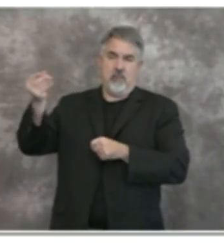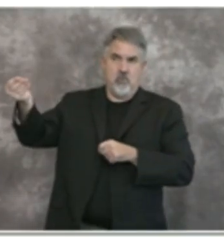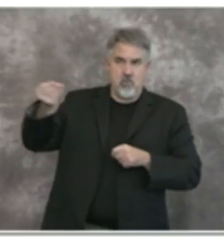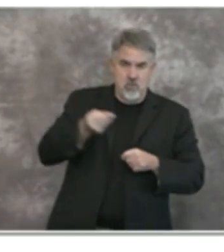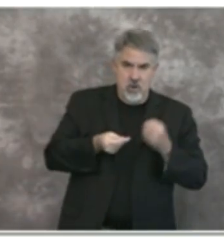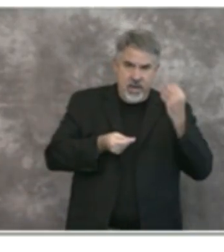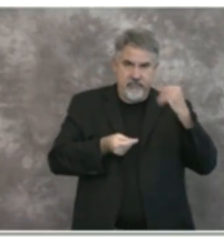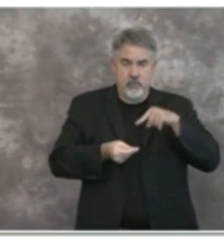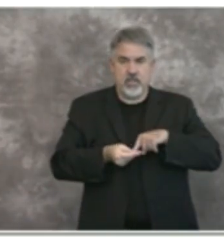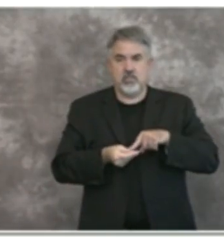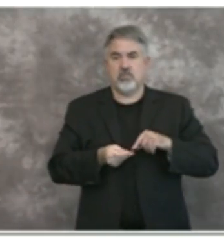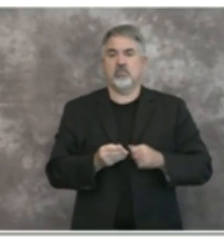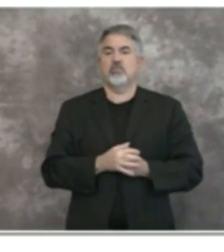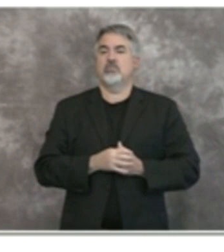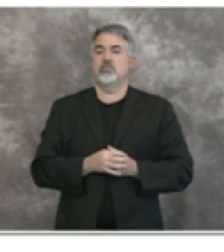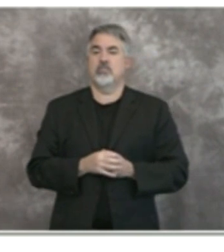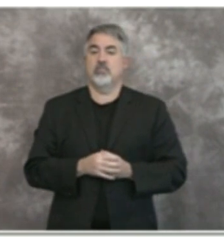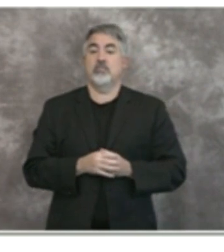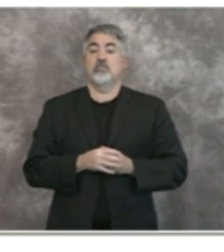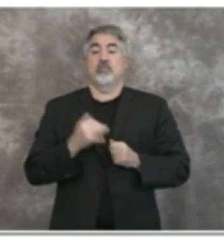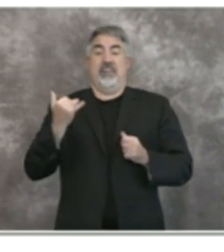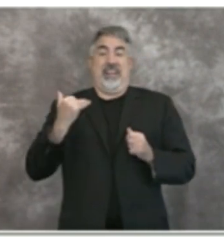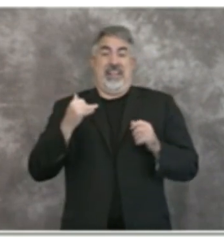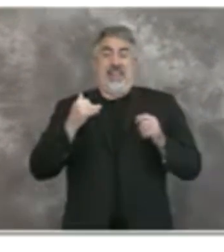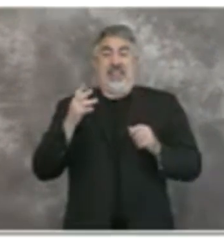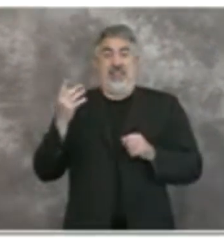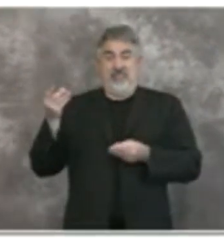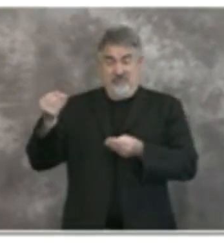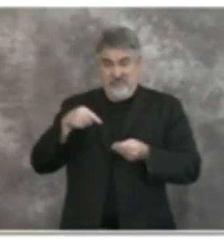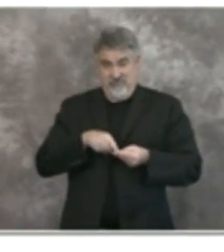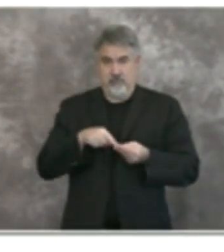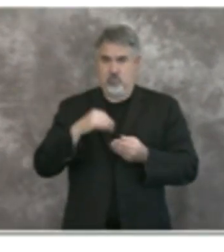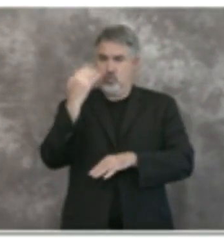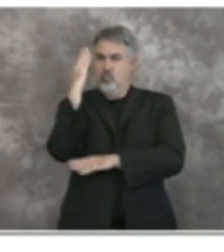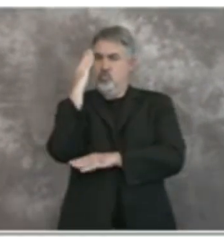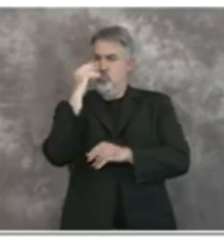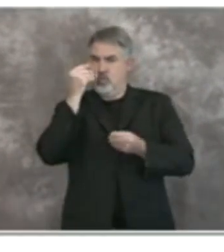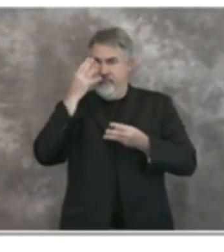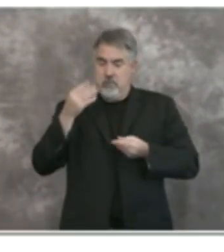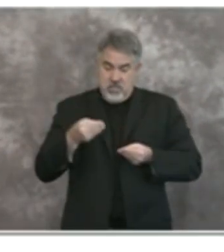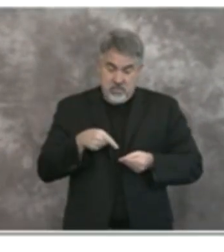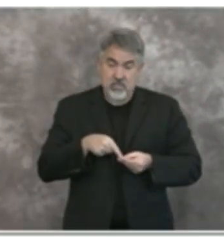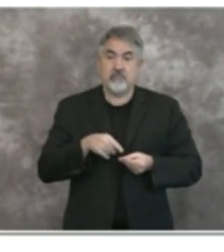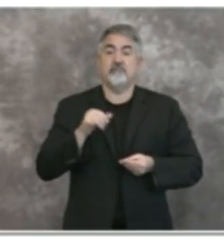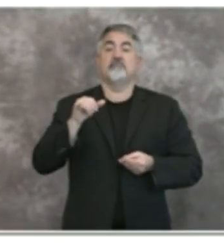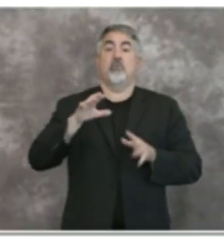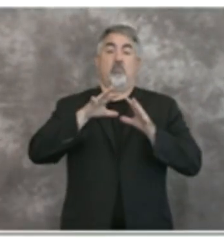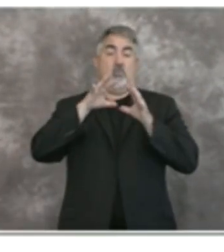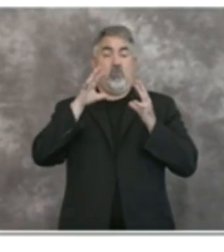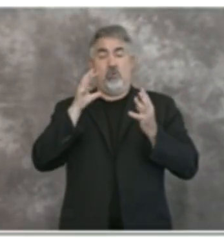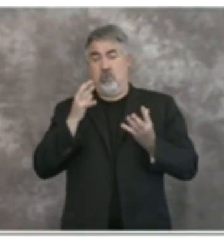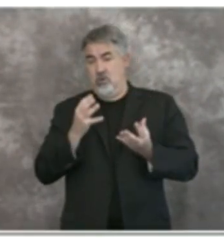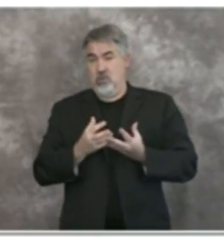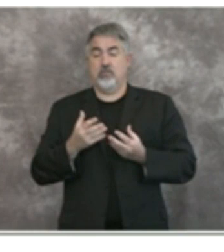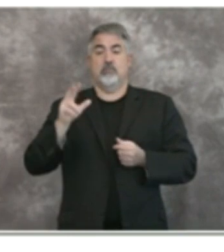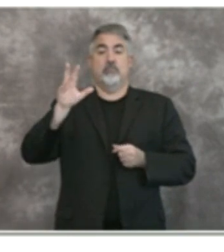THE GLOBAL NATIONAL AND STATE STATISTICS TODAY ARE BASED ON DATA FROM THE JOHNS HOPKINS DASHBOARD AND THUS